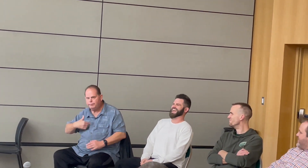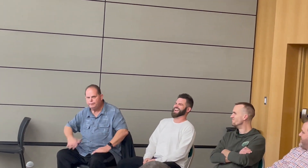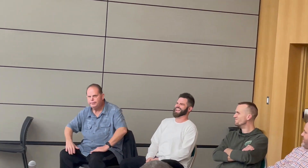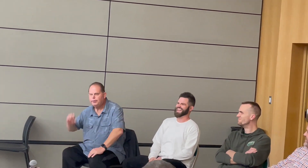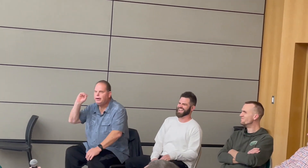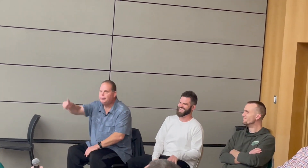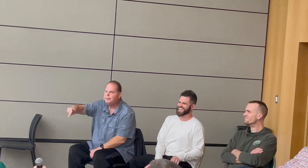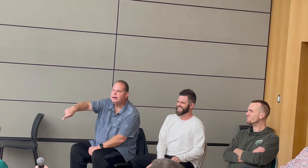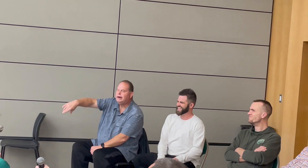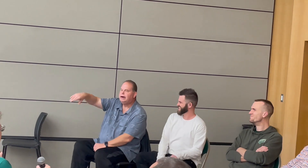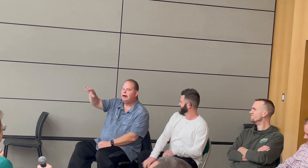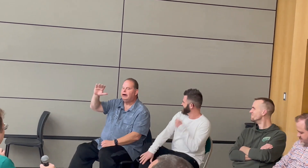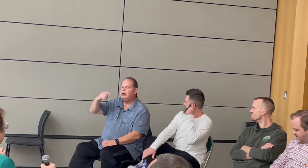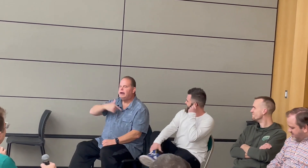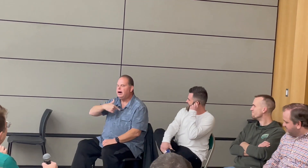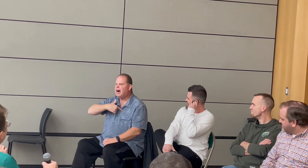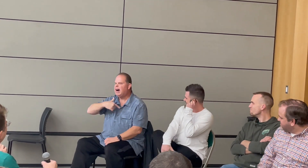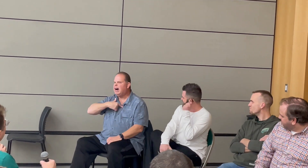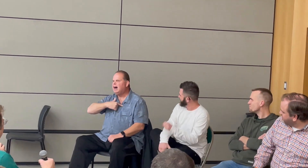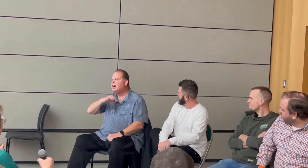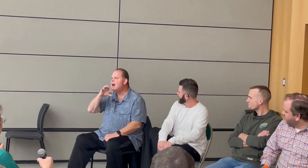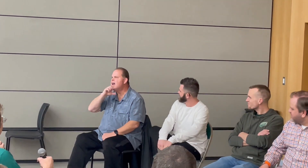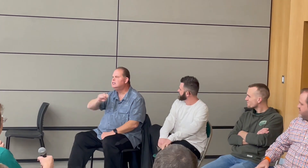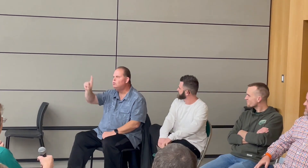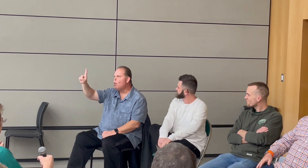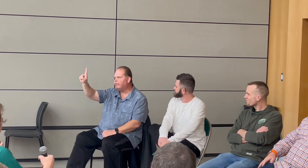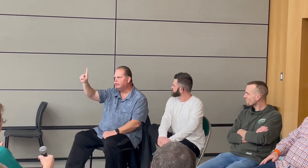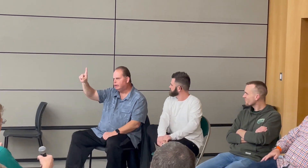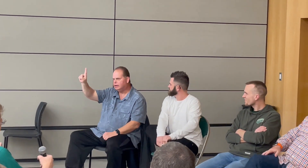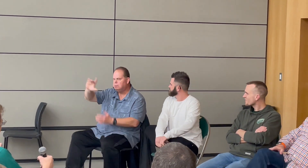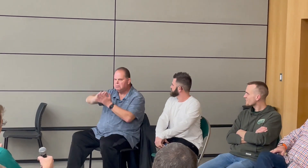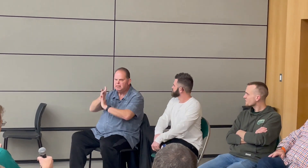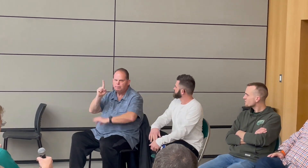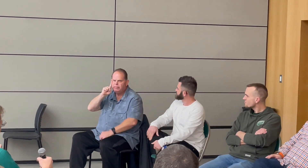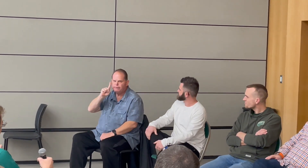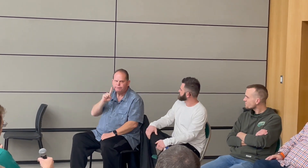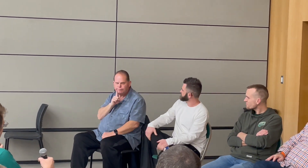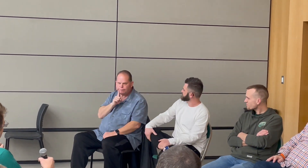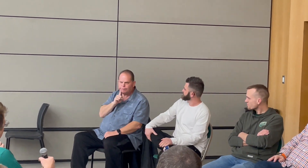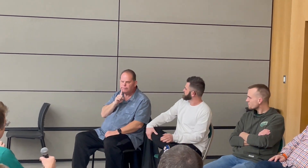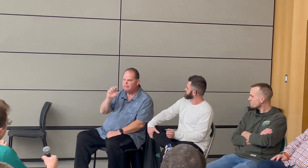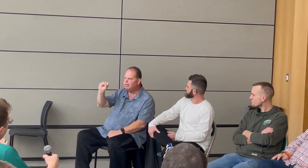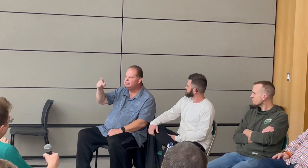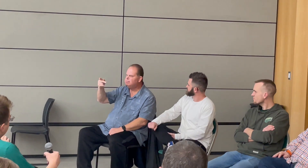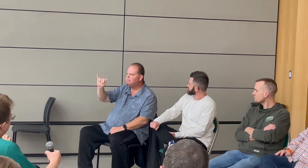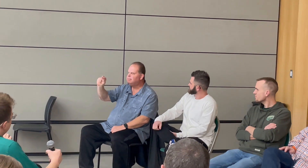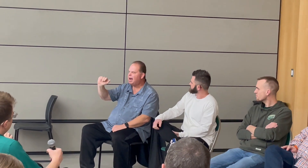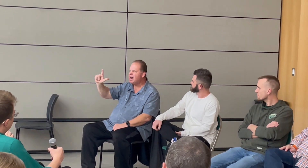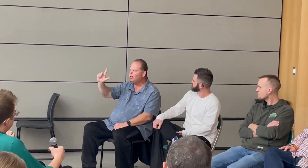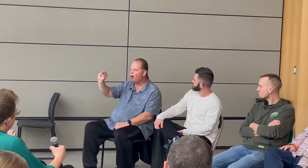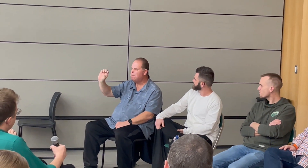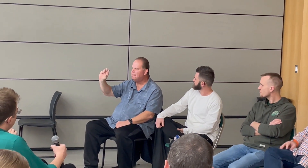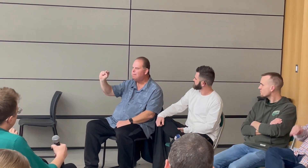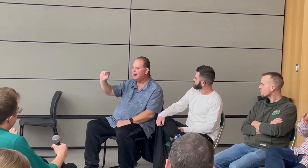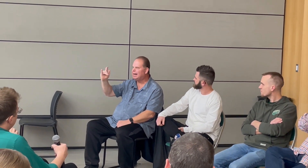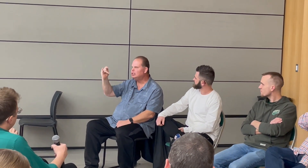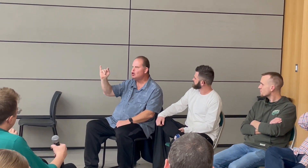you guy oh there's nobody over there I guess I'm next uh I was one when I became deaf I had spinal